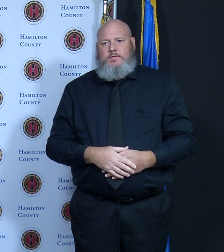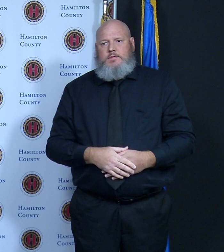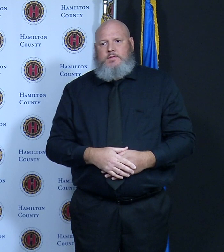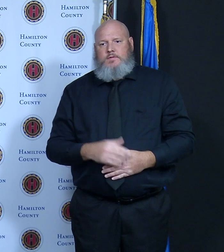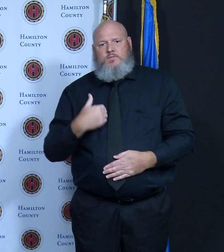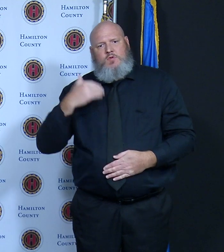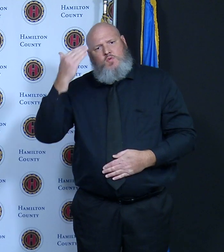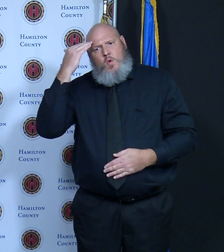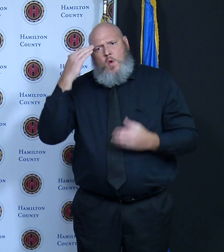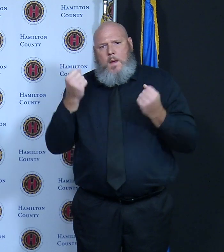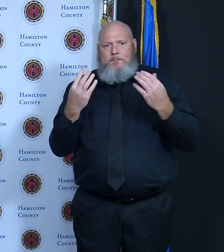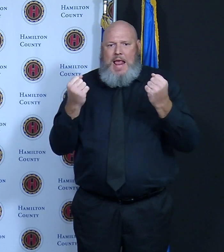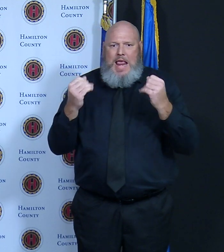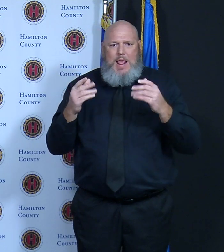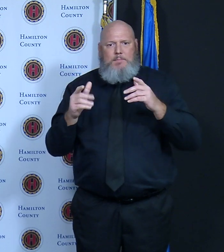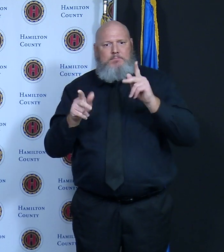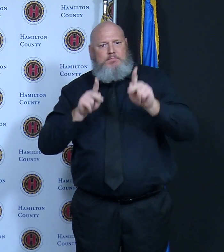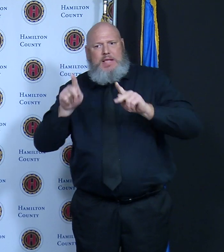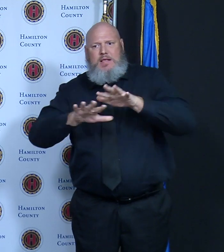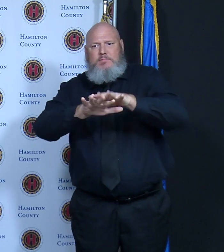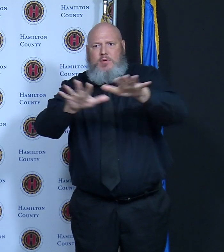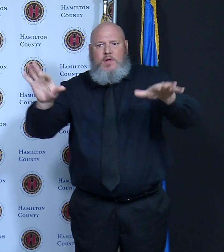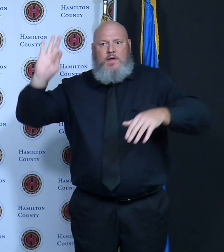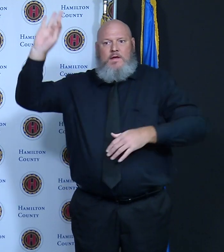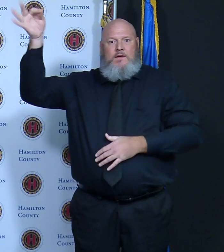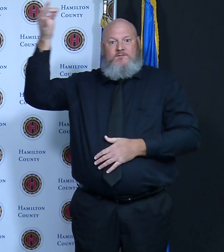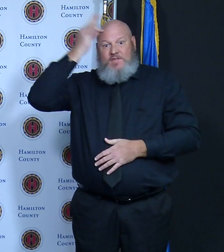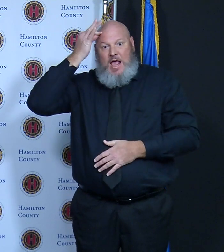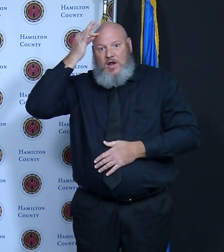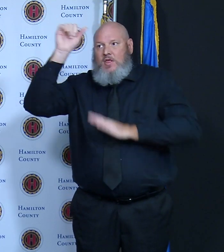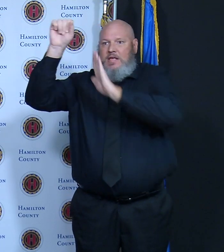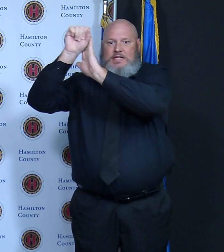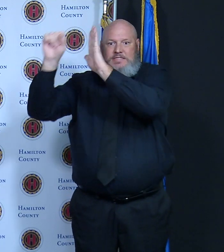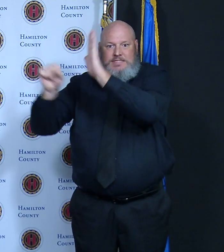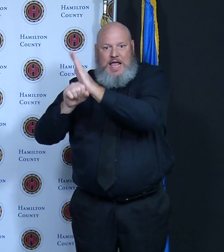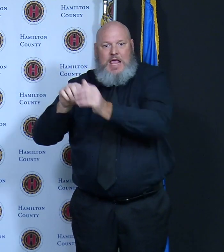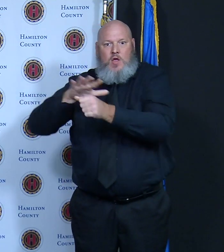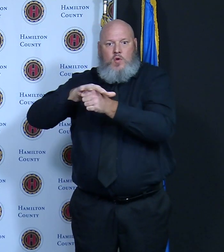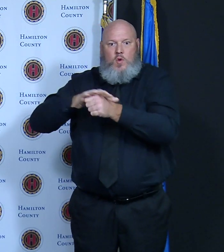state level related to the coronavirus and some of the relief that could